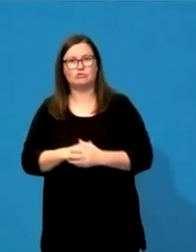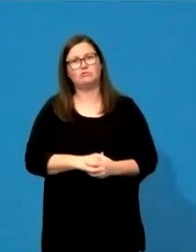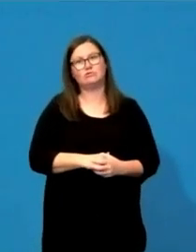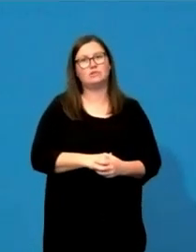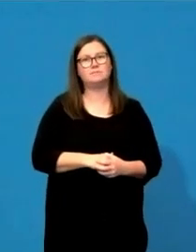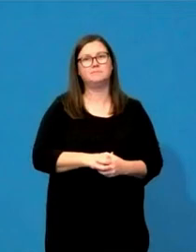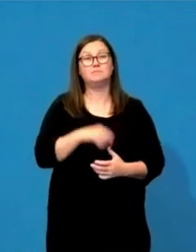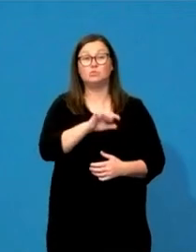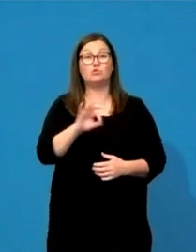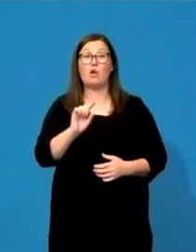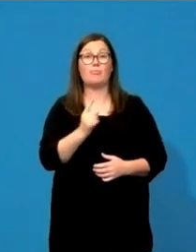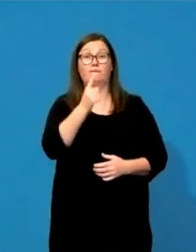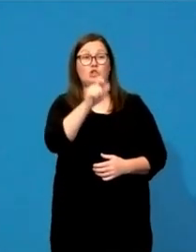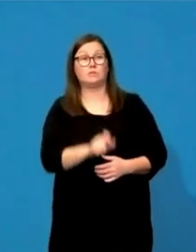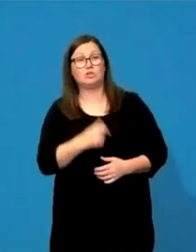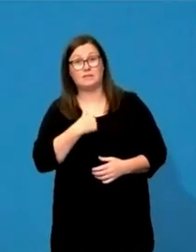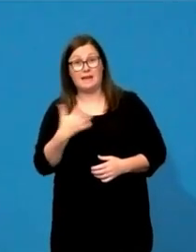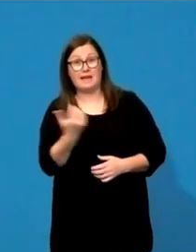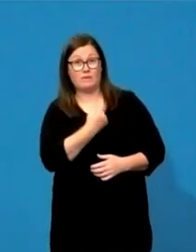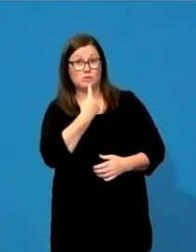You are definitely not the first person to tell me that I talk too fast.